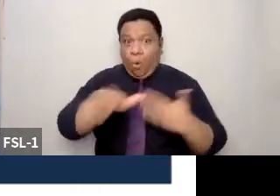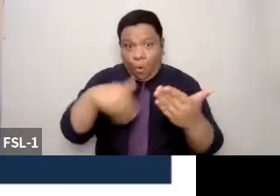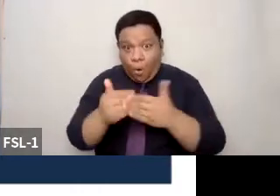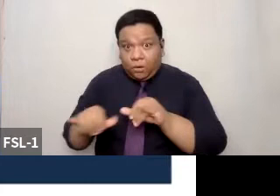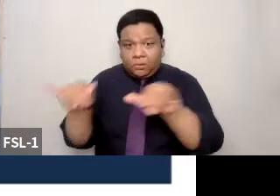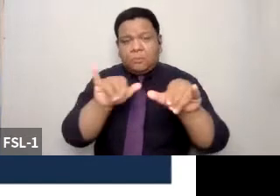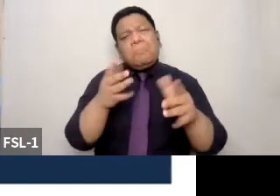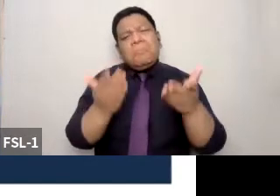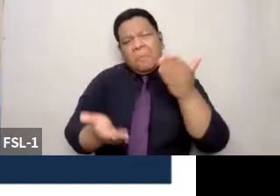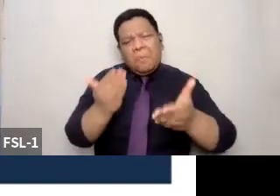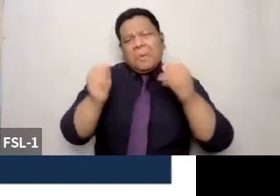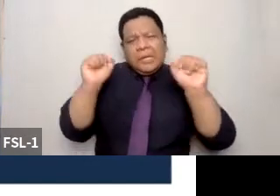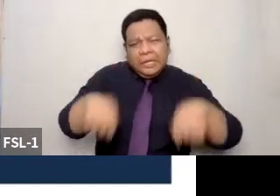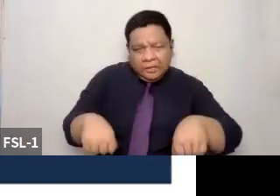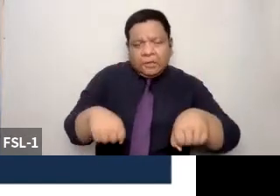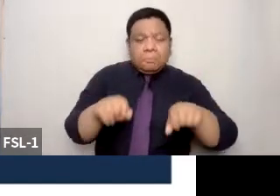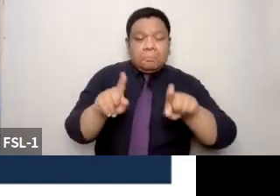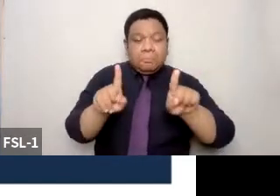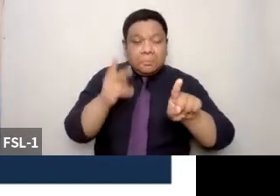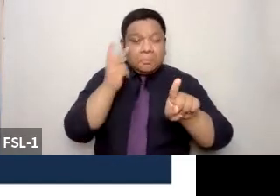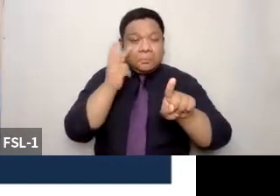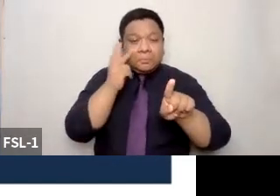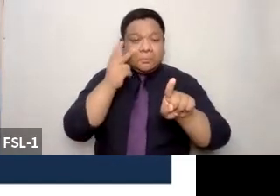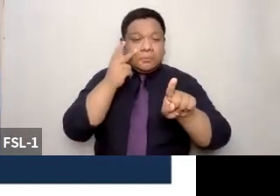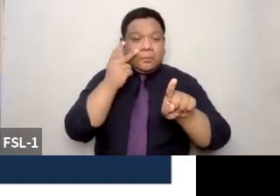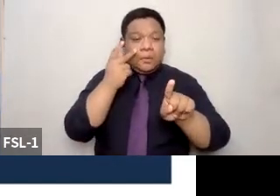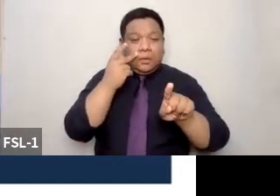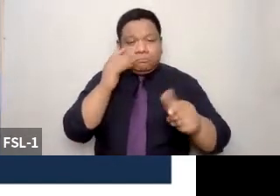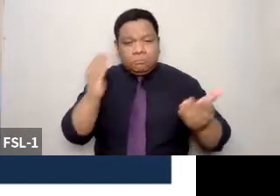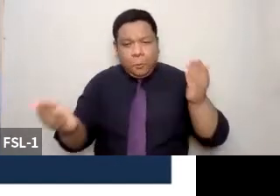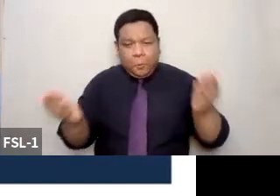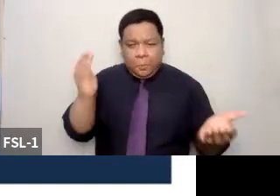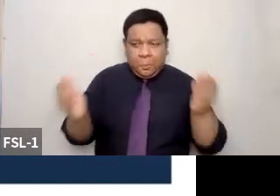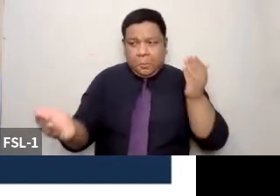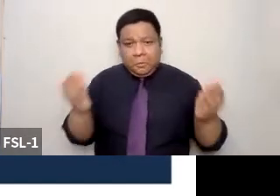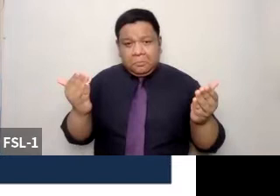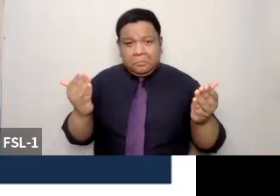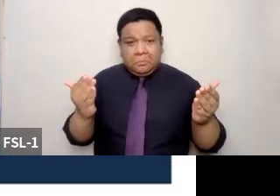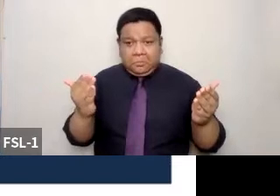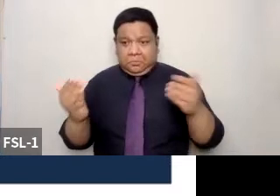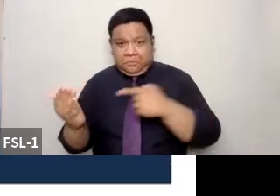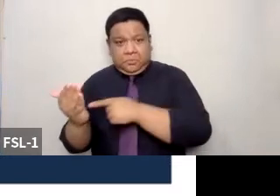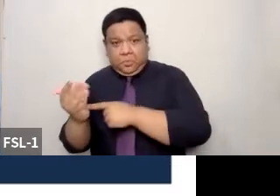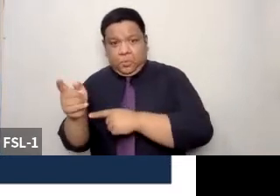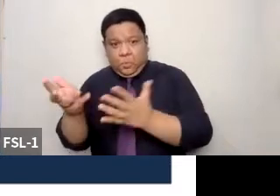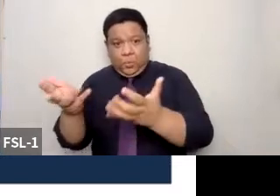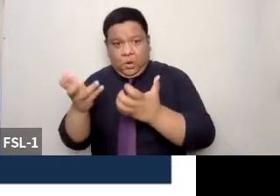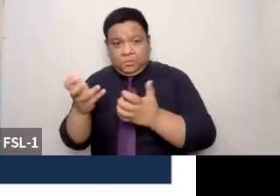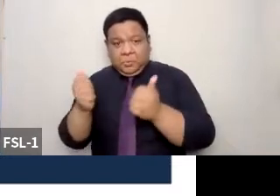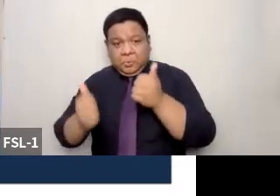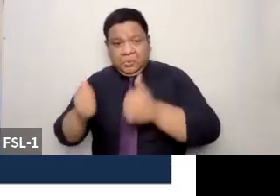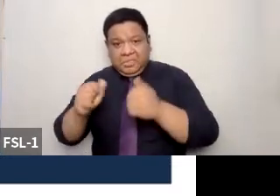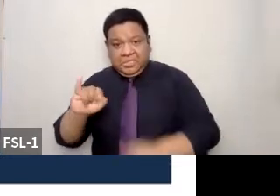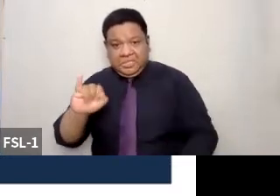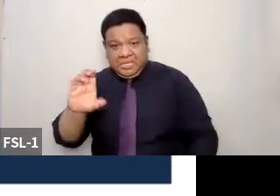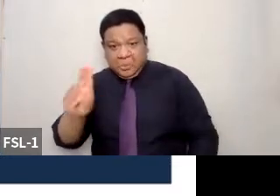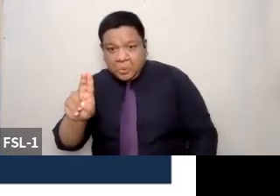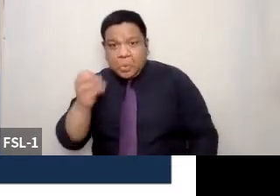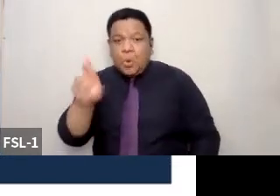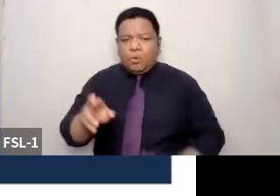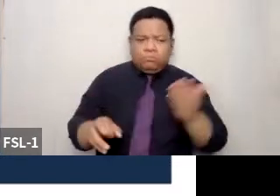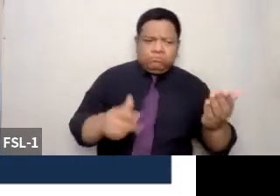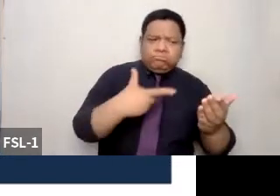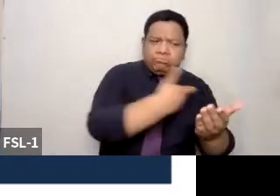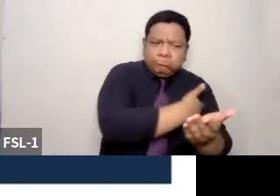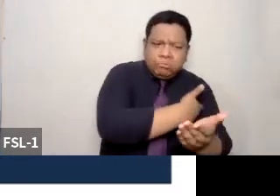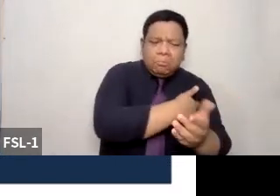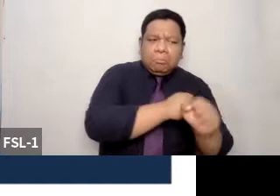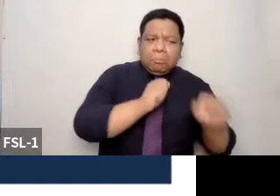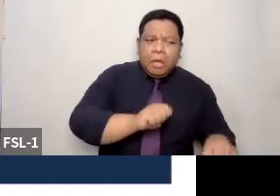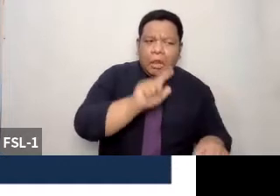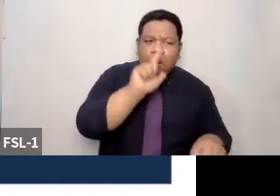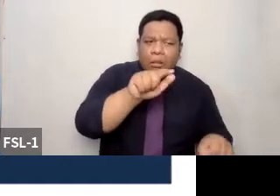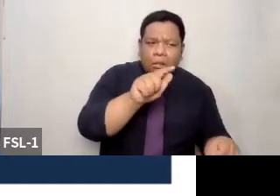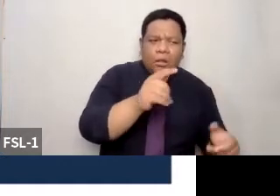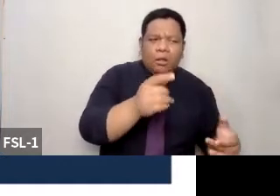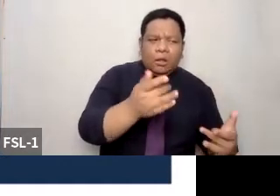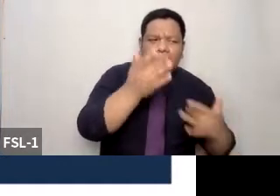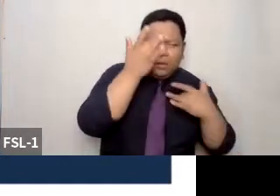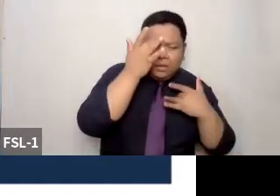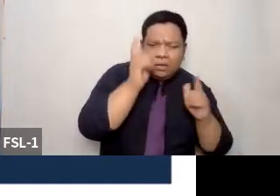But if you weigh this against the other side, would you prefer being in the ICU or get the vaccines with mild symptoms?